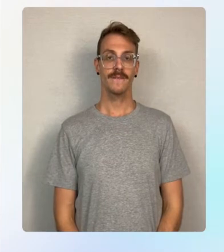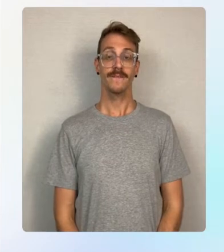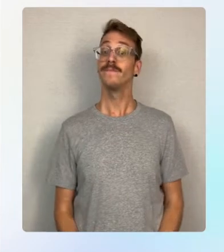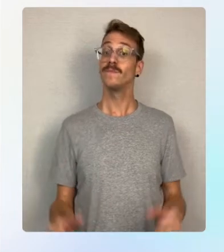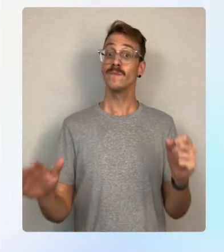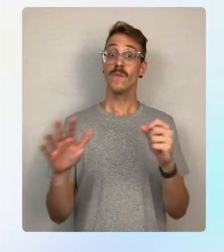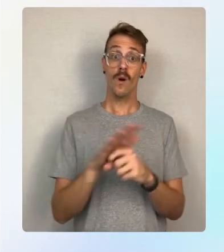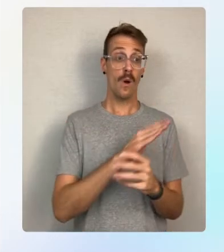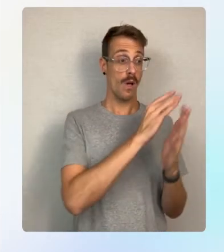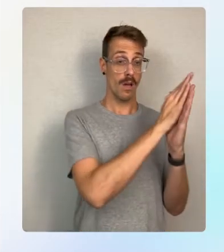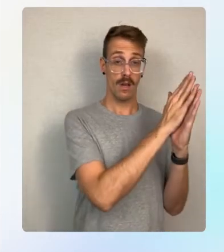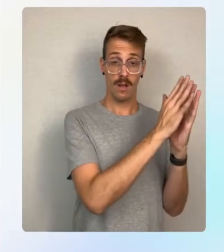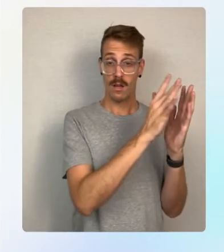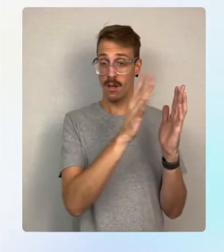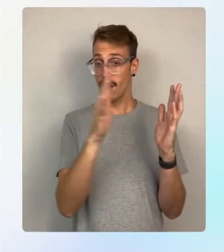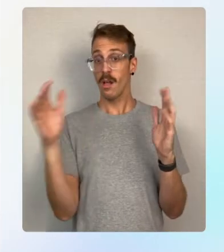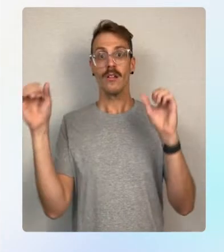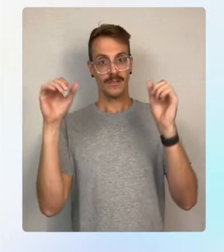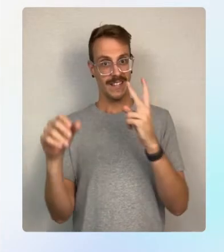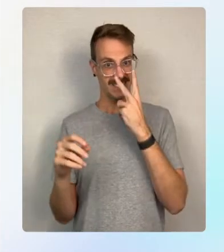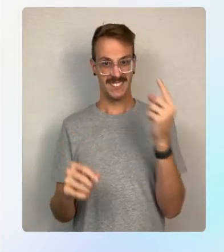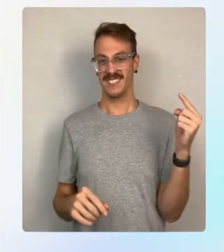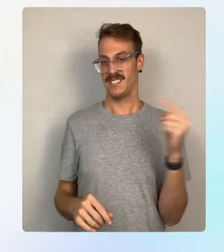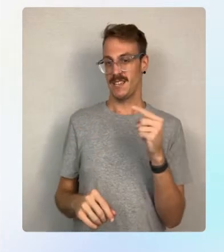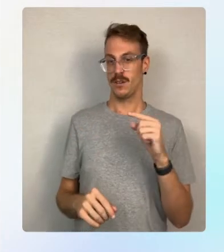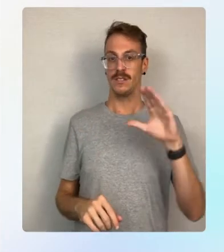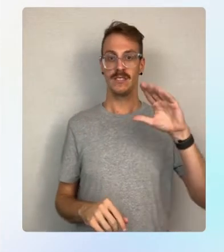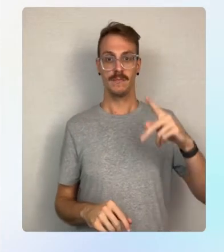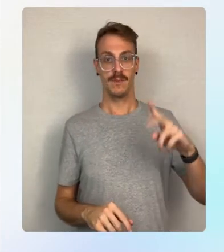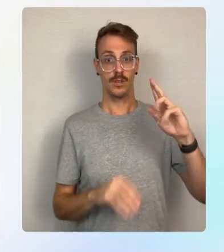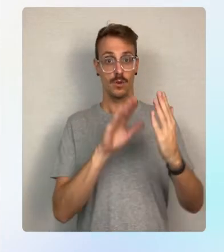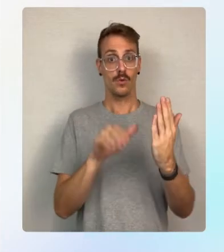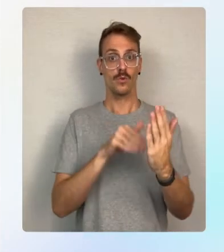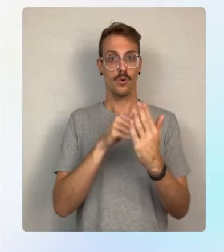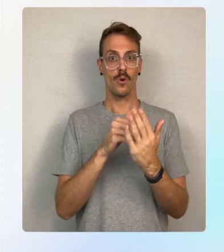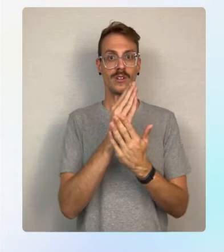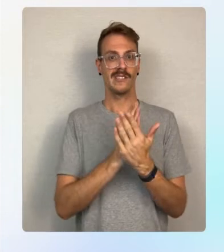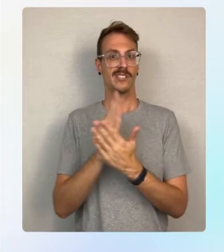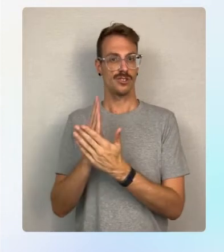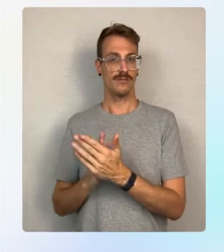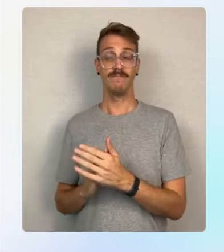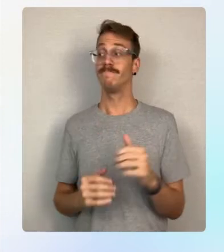The entire journey is also visible over here in the CPU core section.